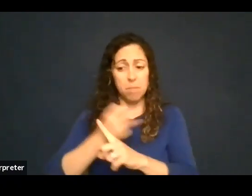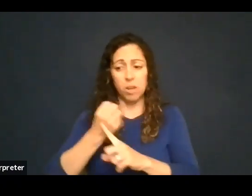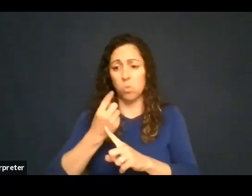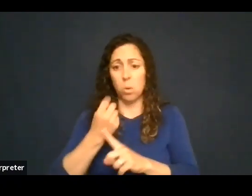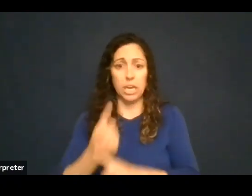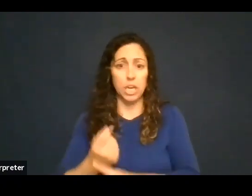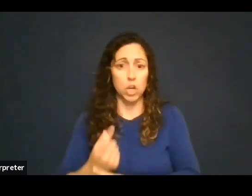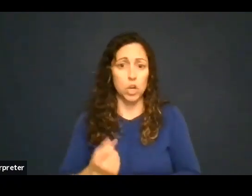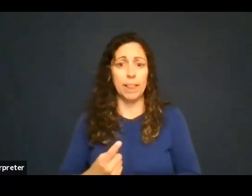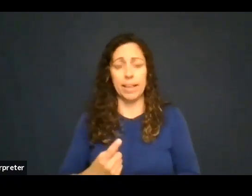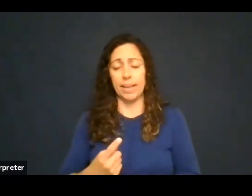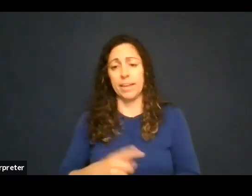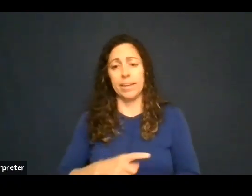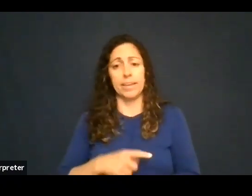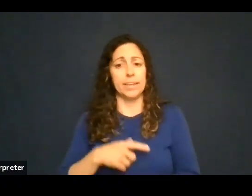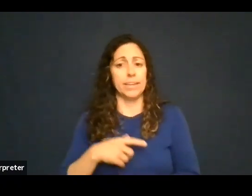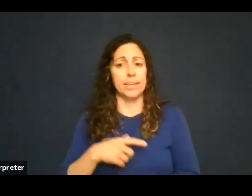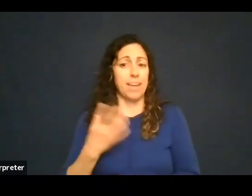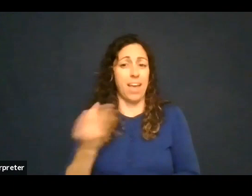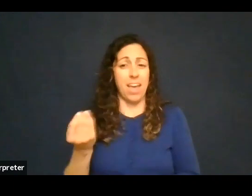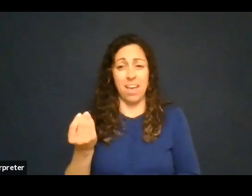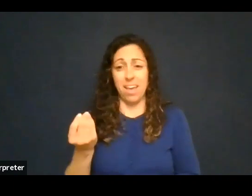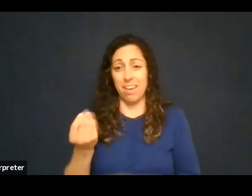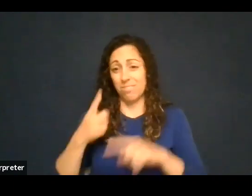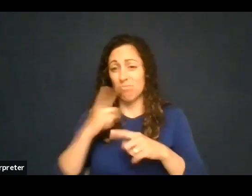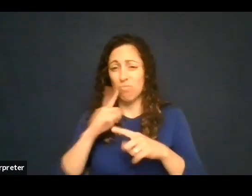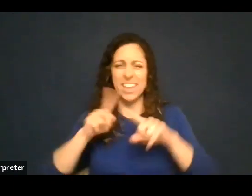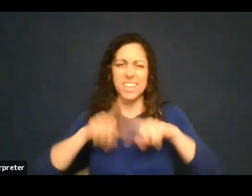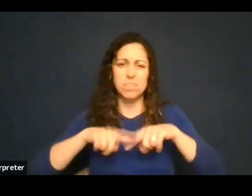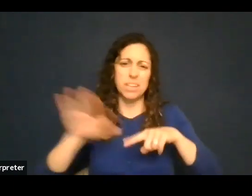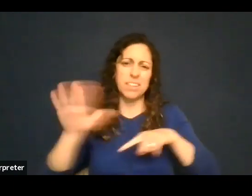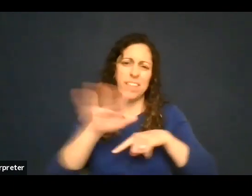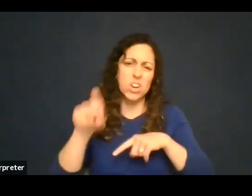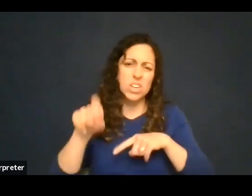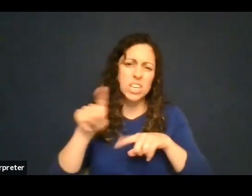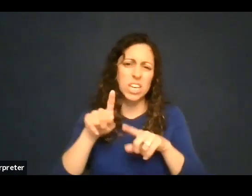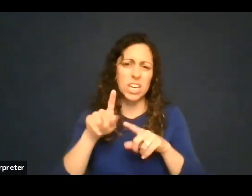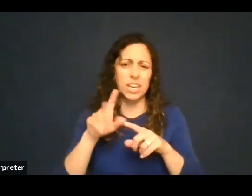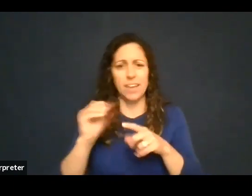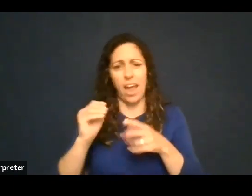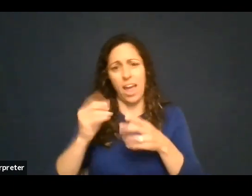and based on their need and their outcome. So I think there are a lot of factors